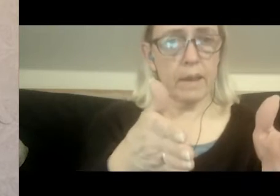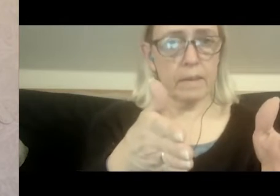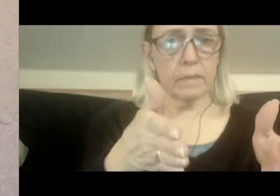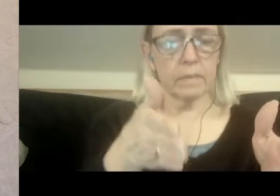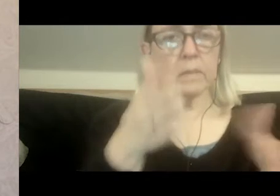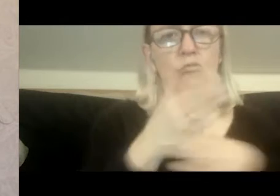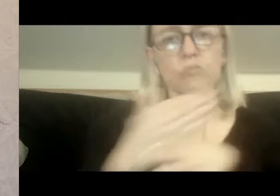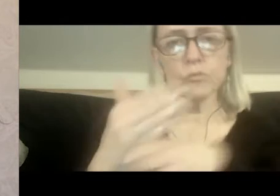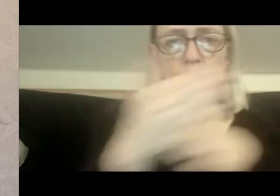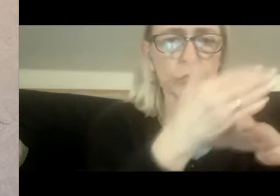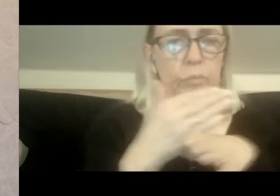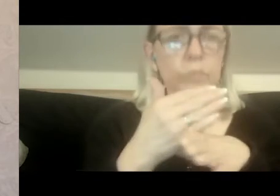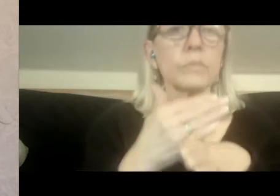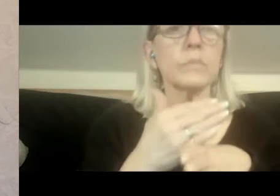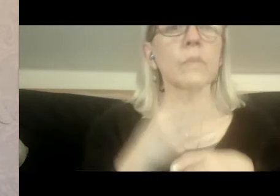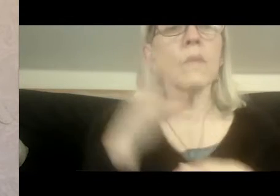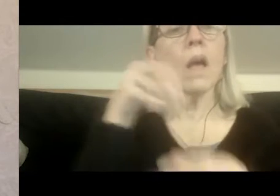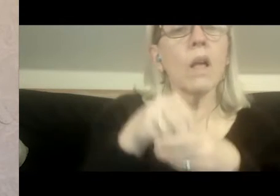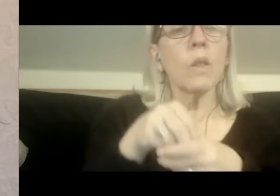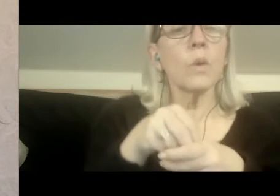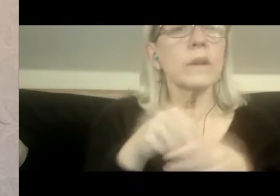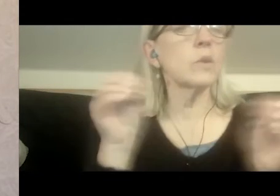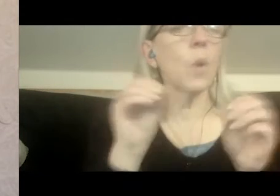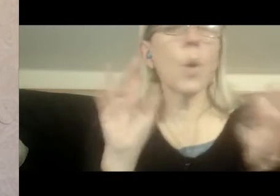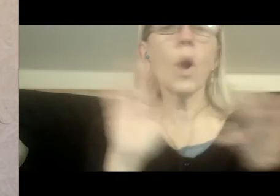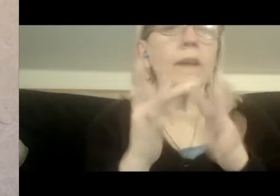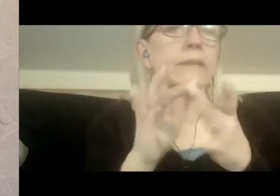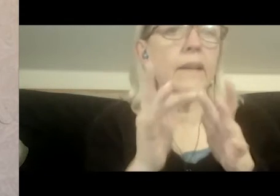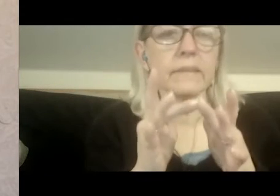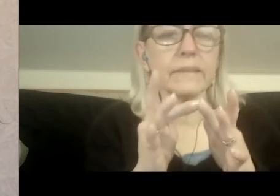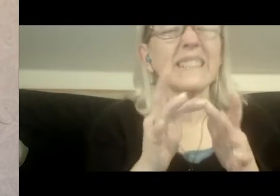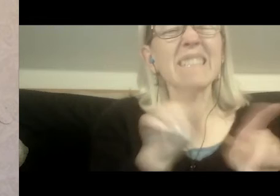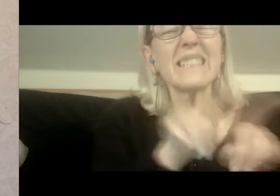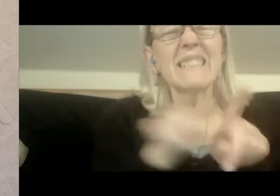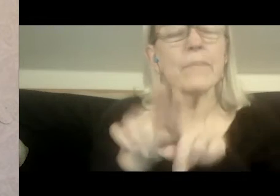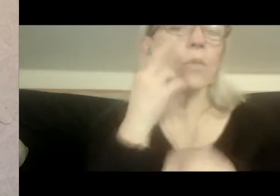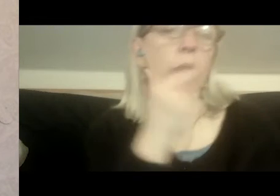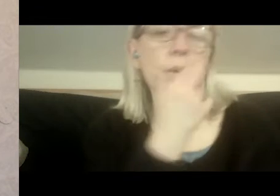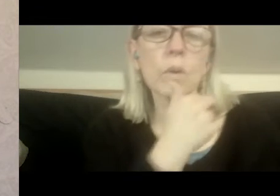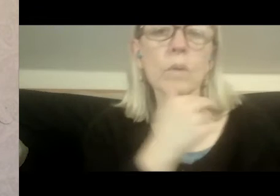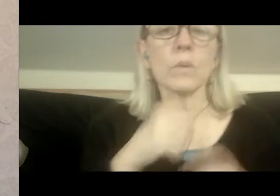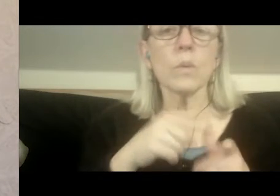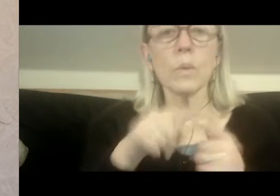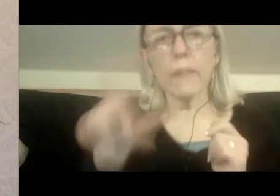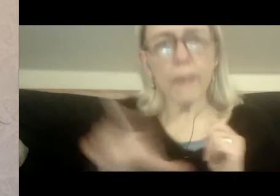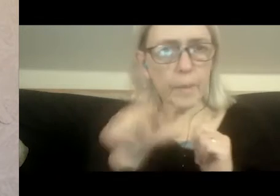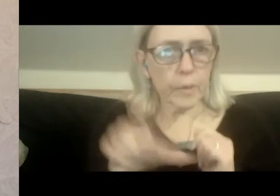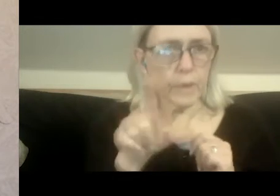so it's a little bit like what people are doing with restaurants only with libraries. The staff volunteered to take shifts to locate materials,